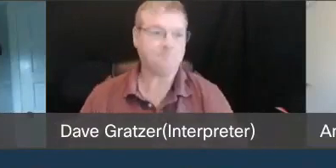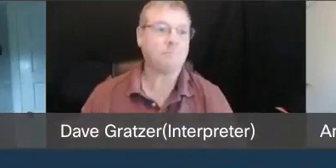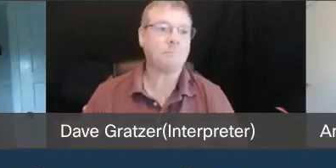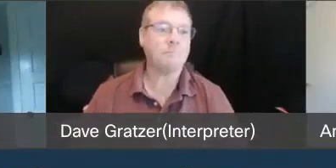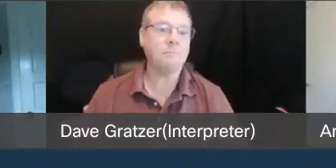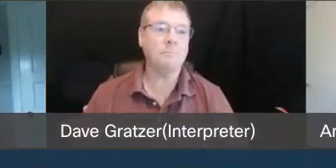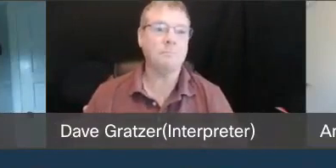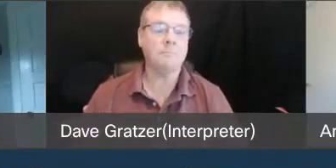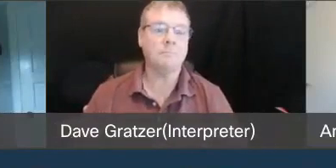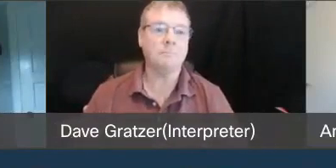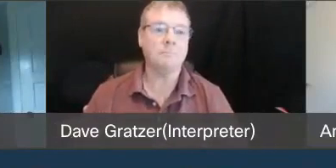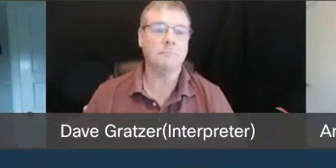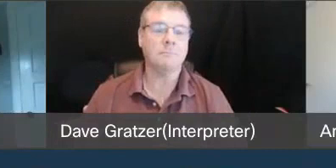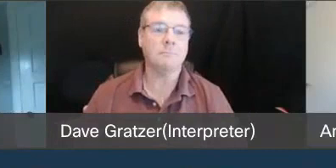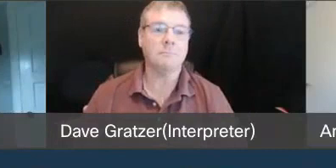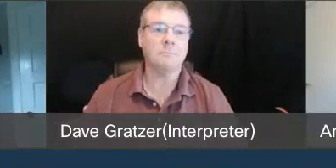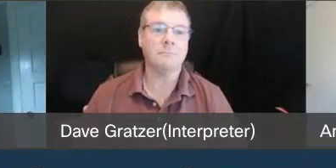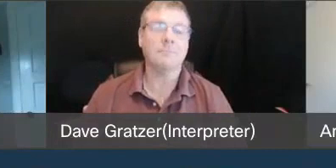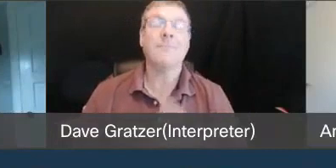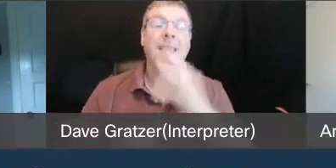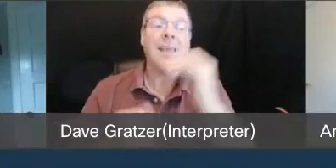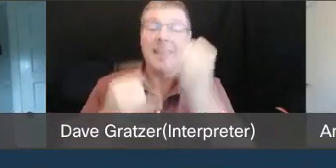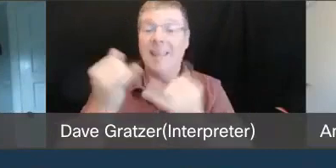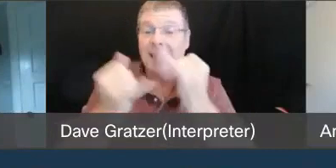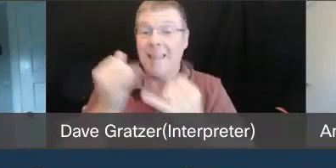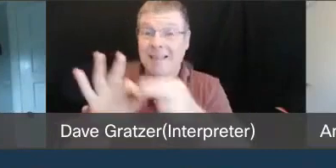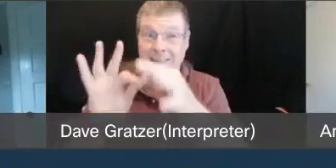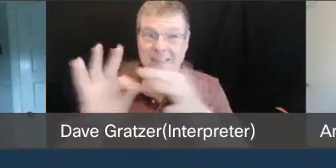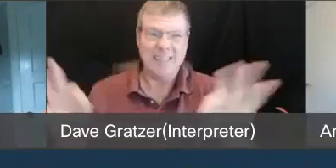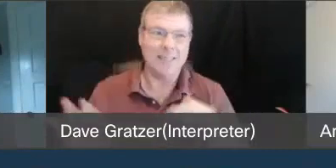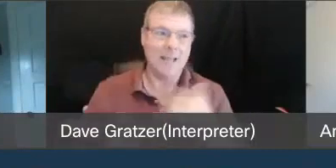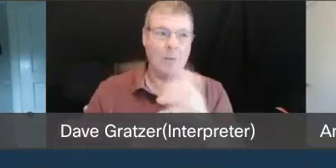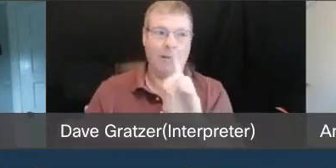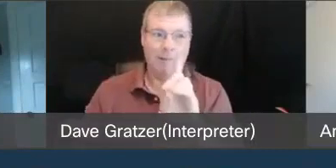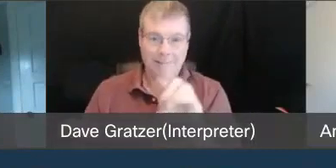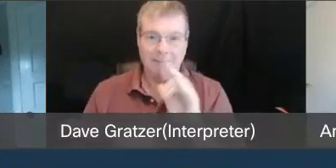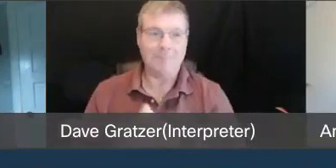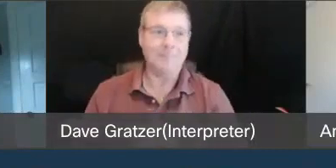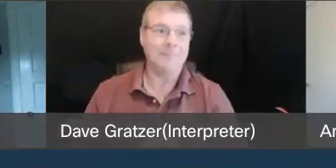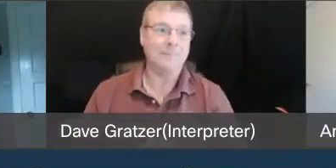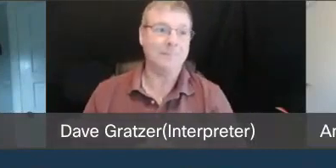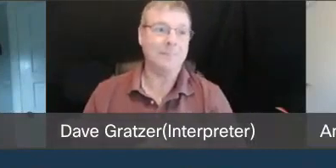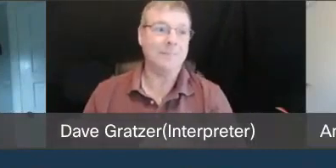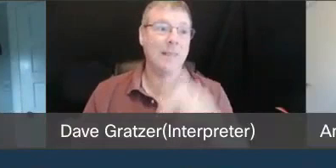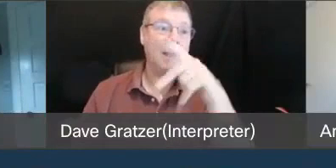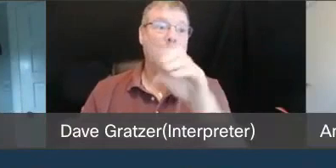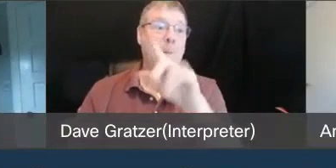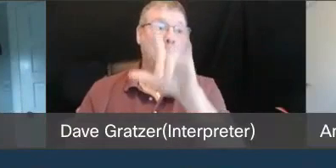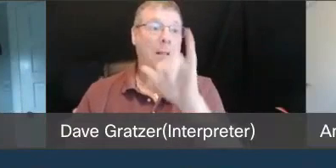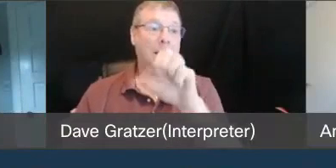And then the last sentence I also wanted to touch on. "He has a Polysubstance Dependence diagnosis